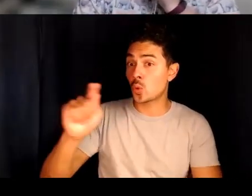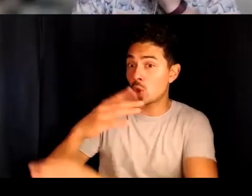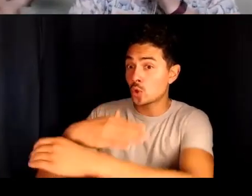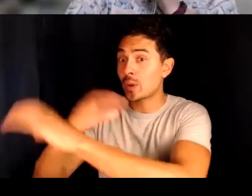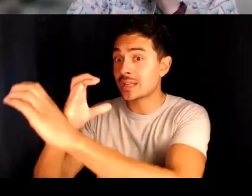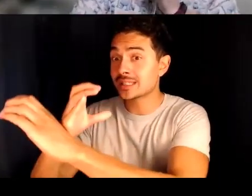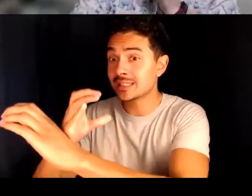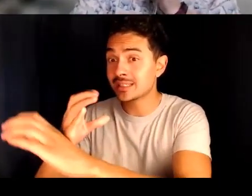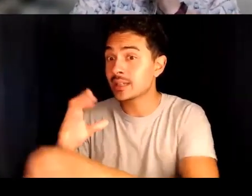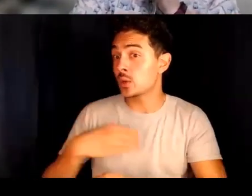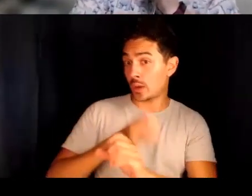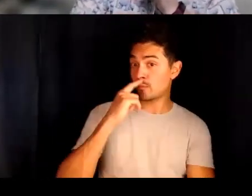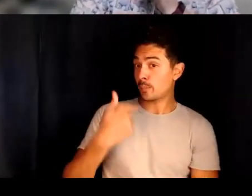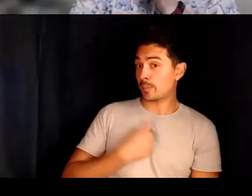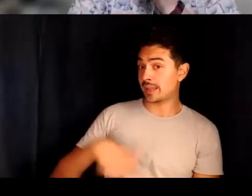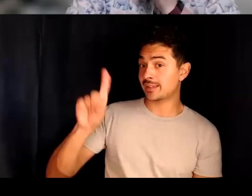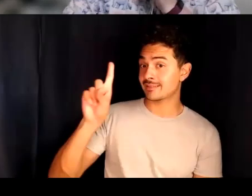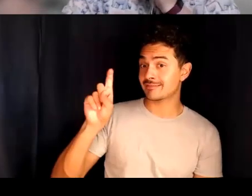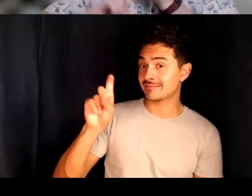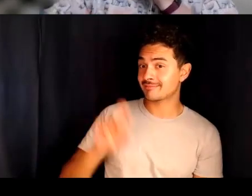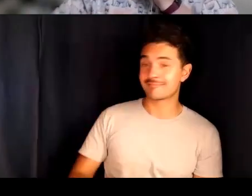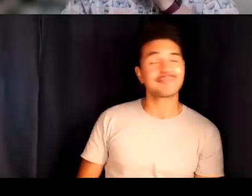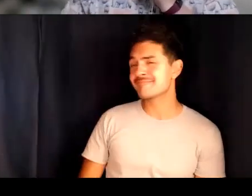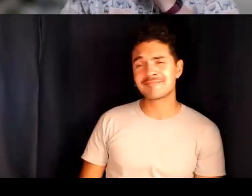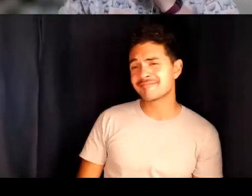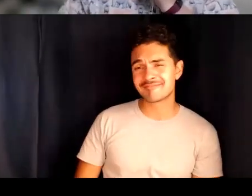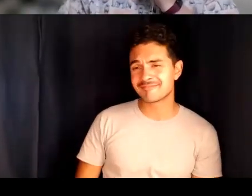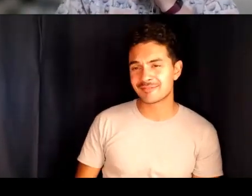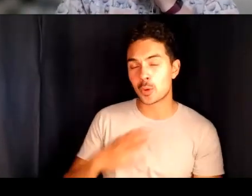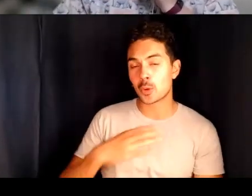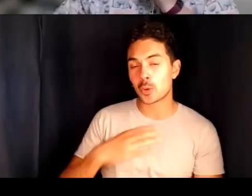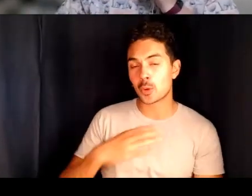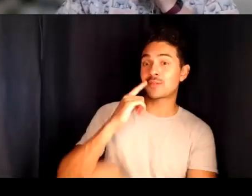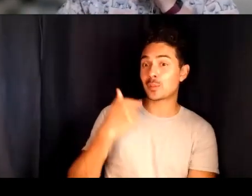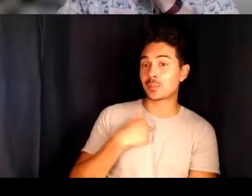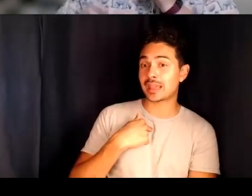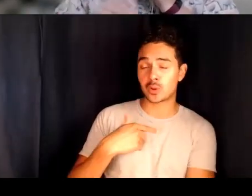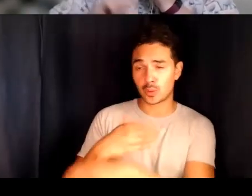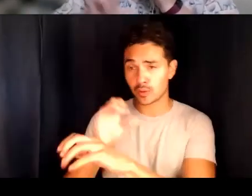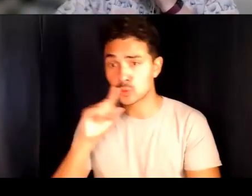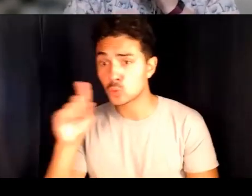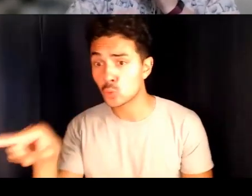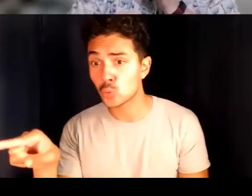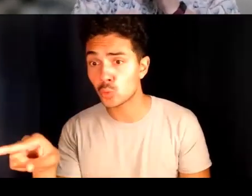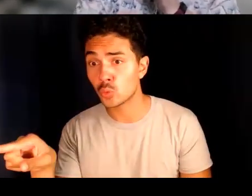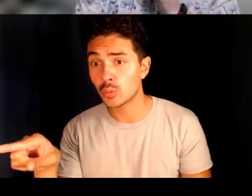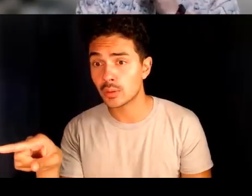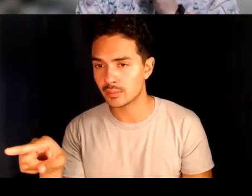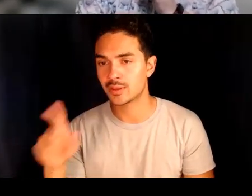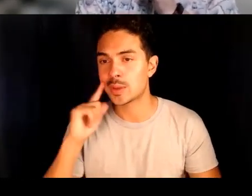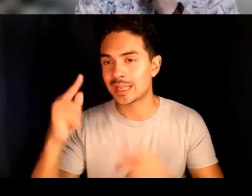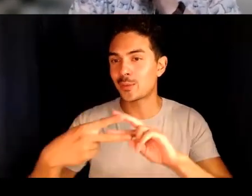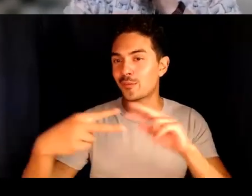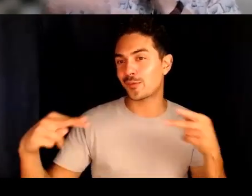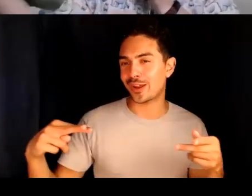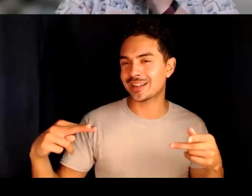for the person having that experience. And the other way around. Something you may think something is no big deal,